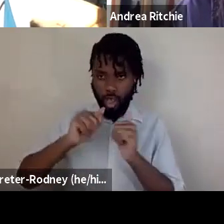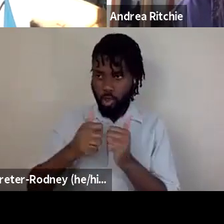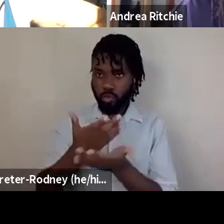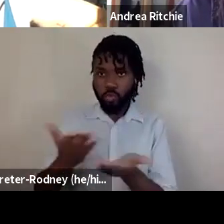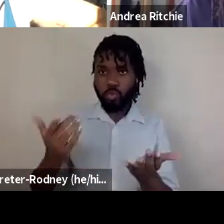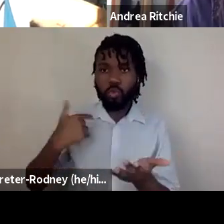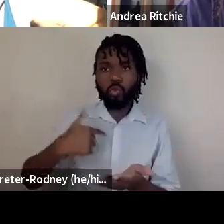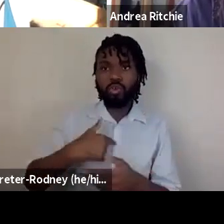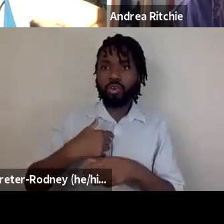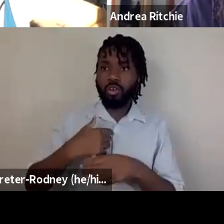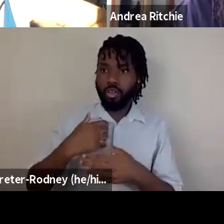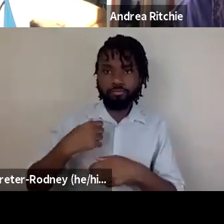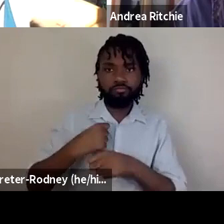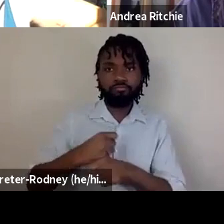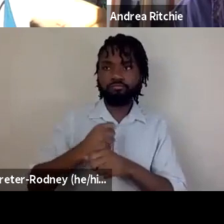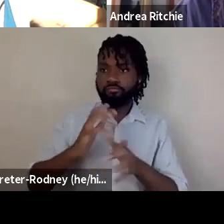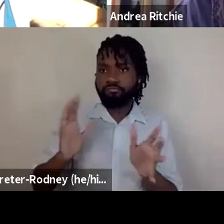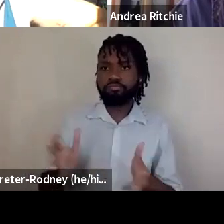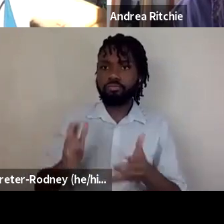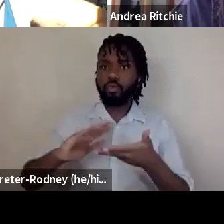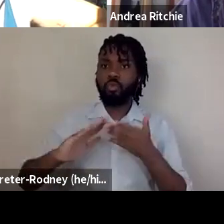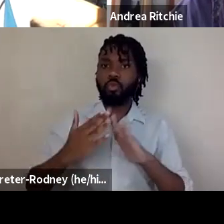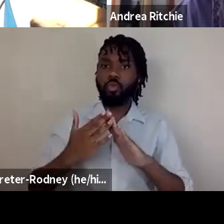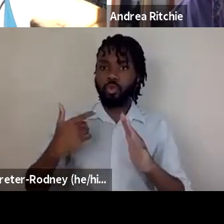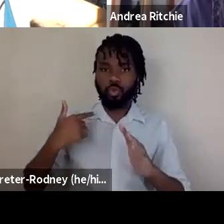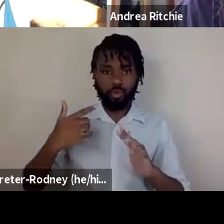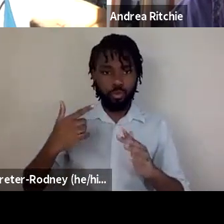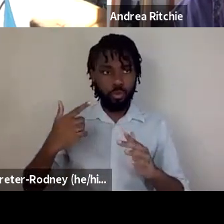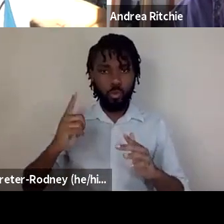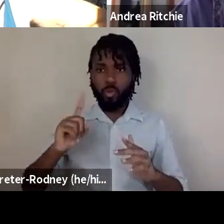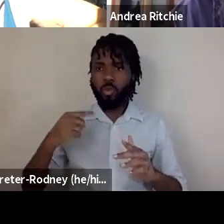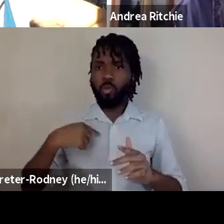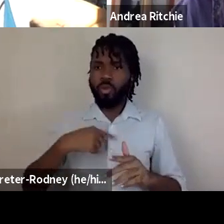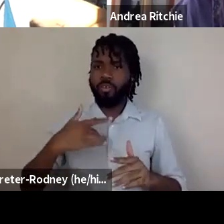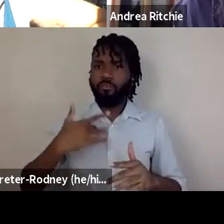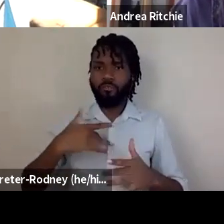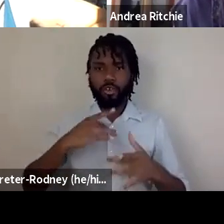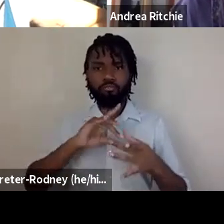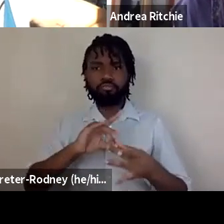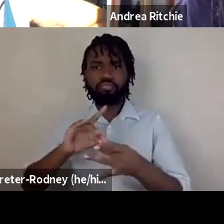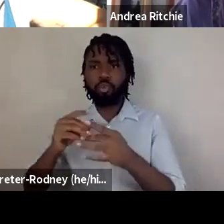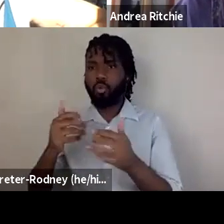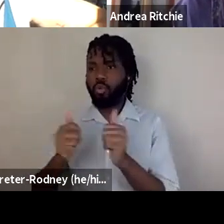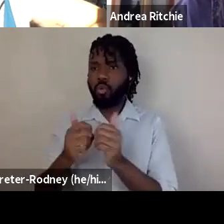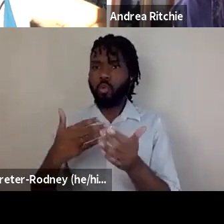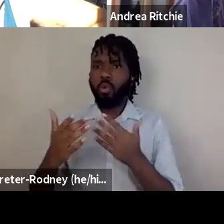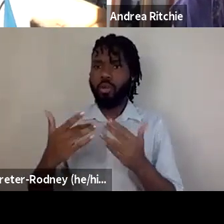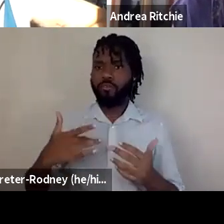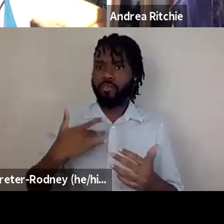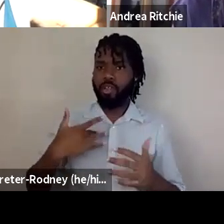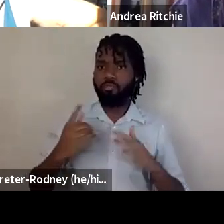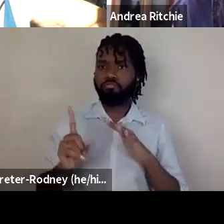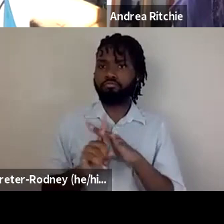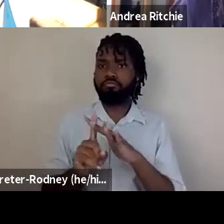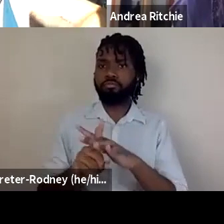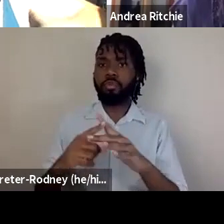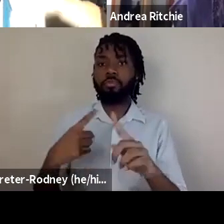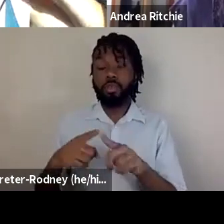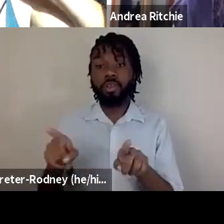that allow us to be in relationship to whatever state we are in, in a way that fosters, once again, liberation,